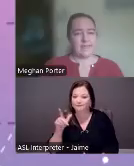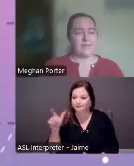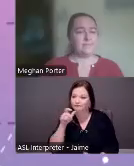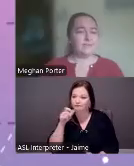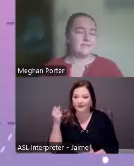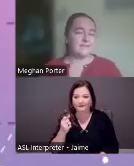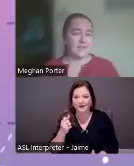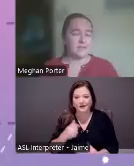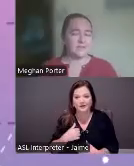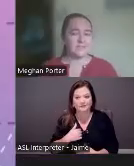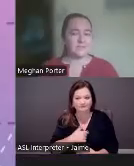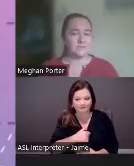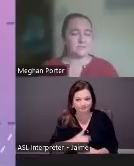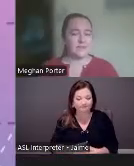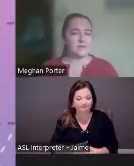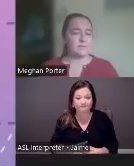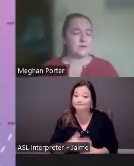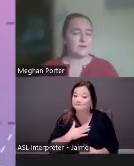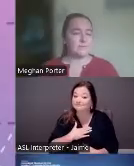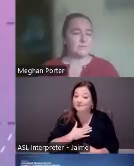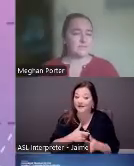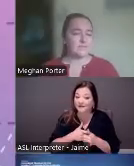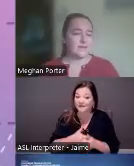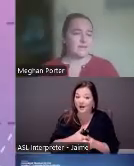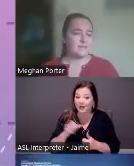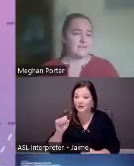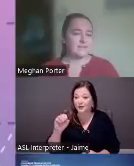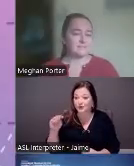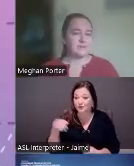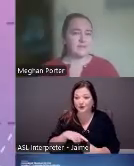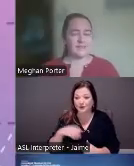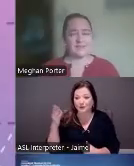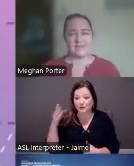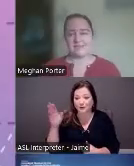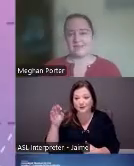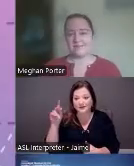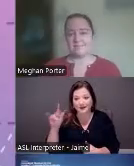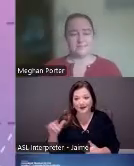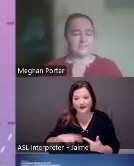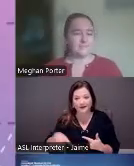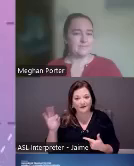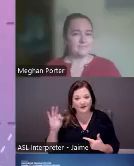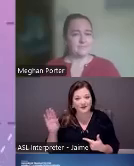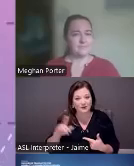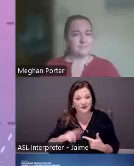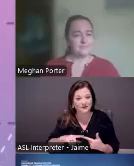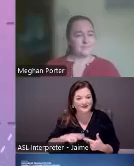And please follow us on social media. We're on Bluesky, Facebook, and LinkedIn.